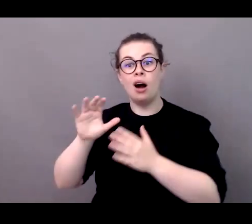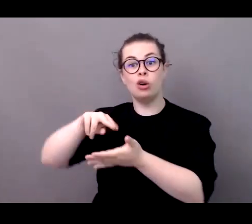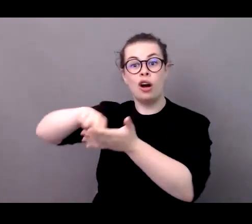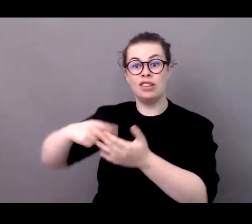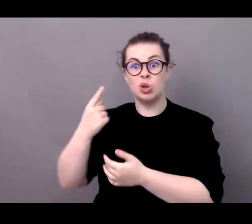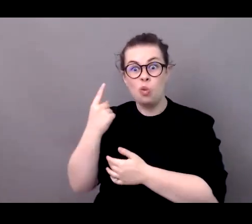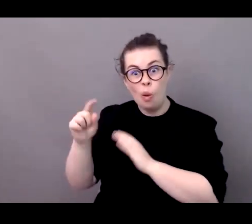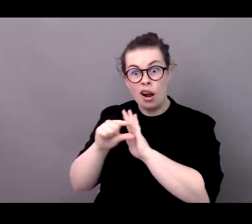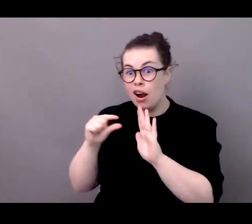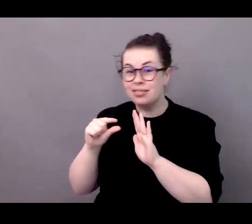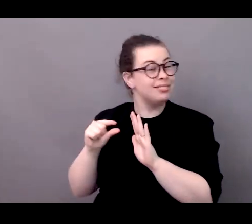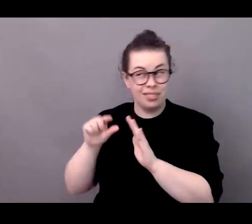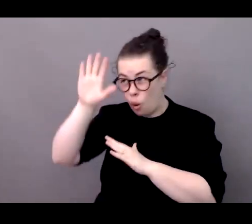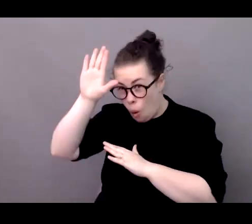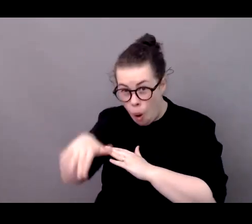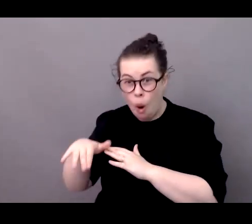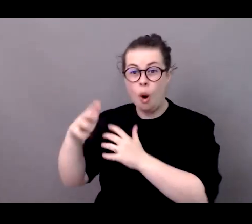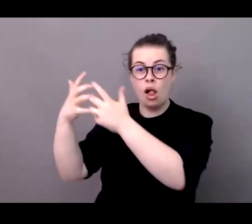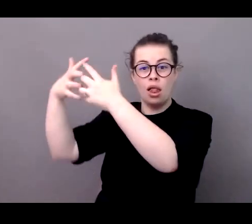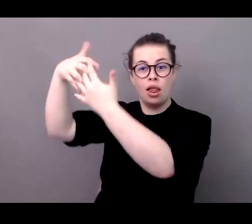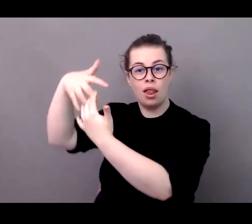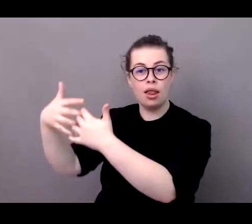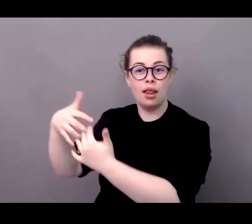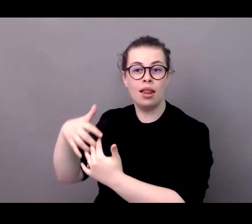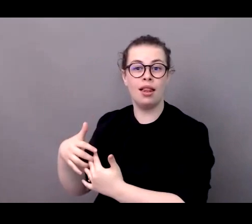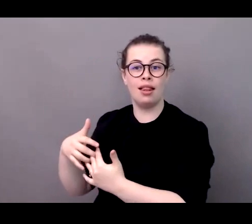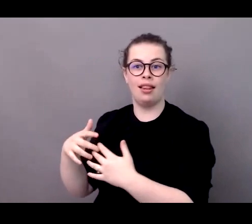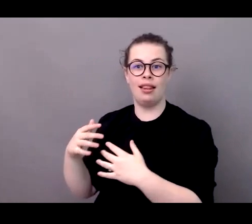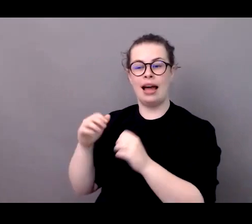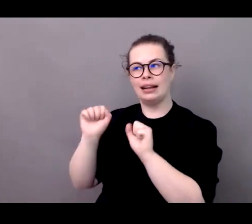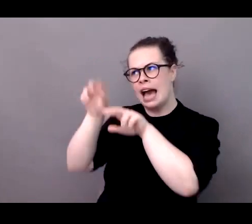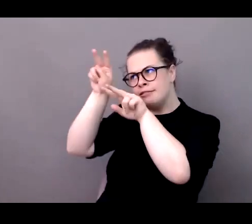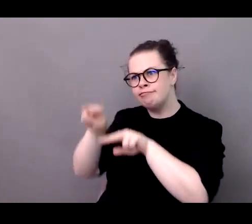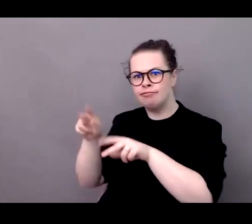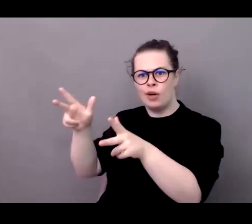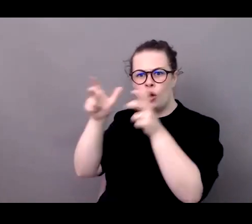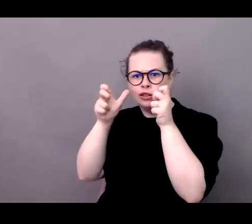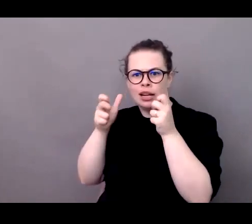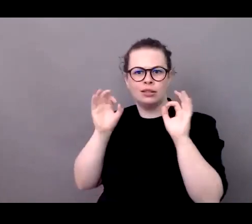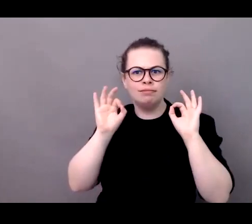and how we can interpret them consistently. So sometimes, for example, people would try to argue